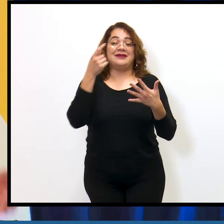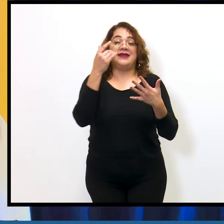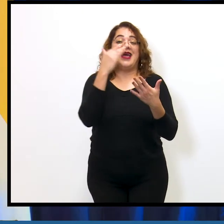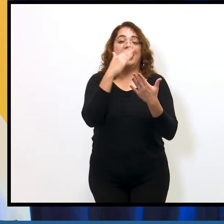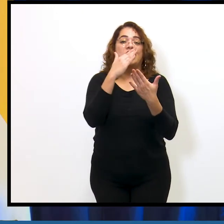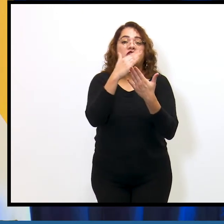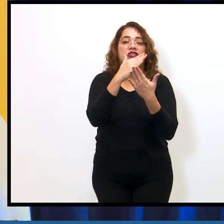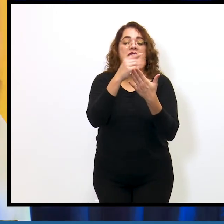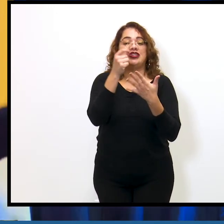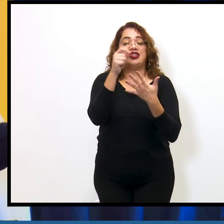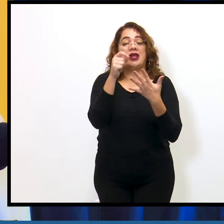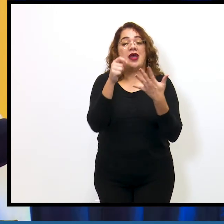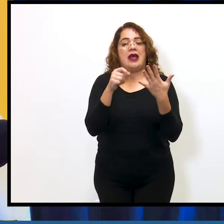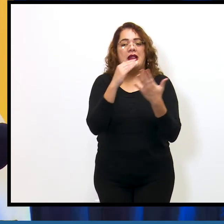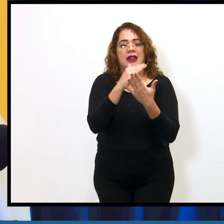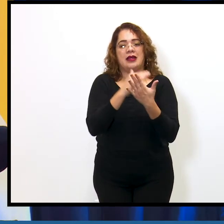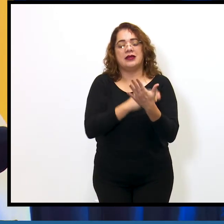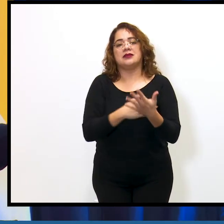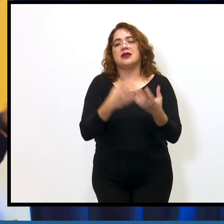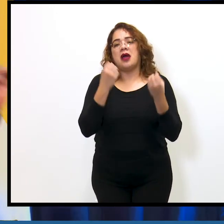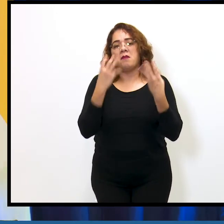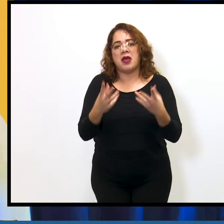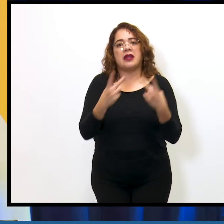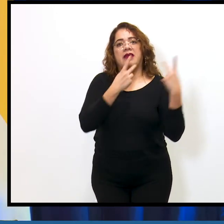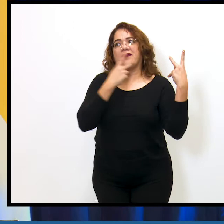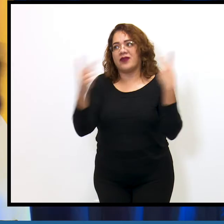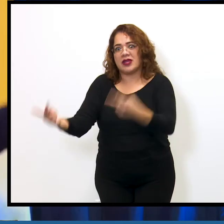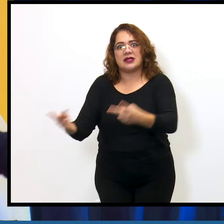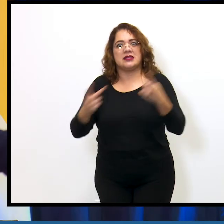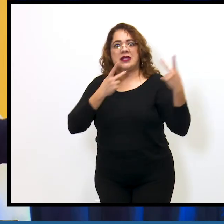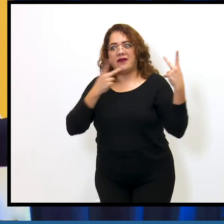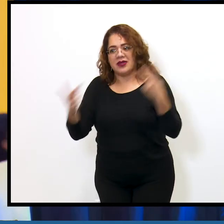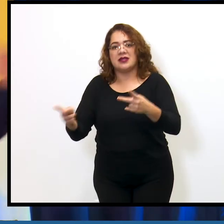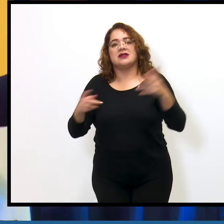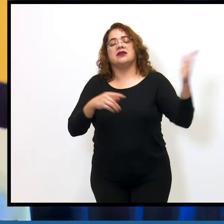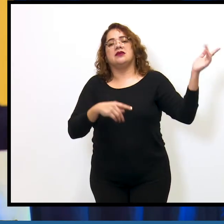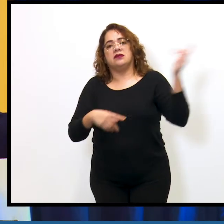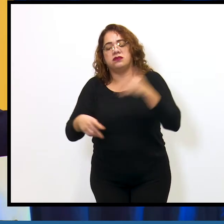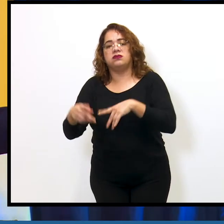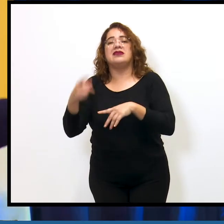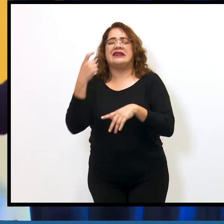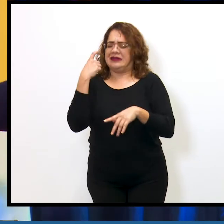had actually multiple visits to the hospital and very recently actually as I believe just as